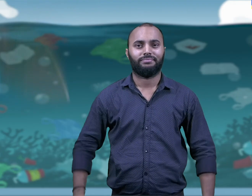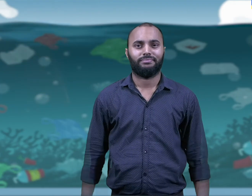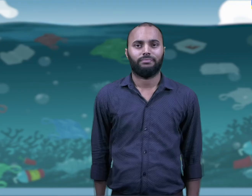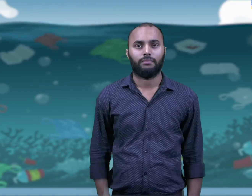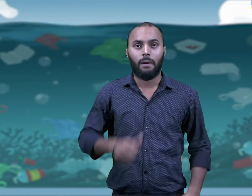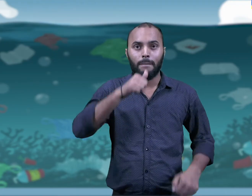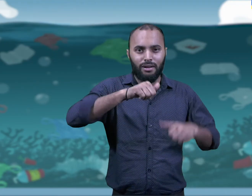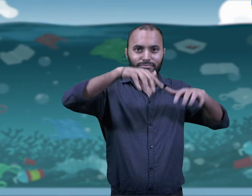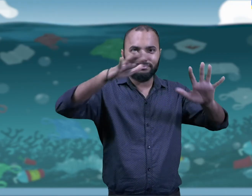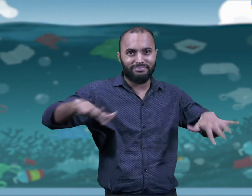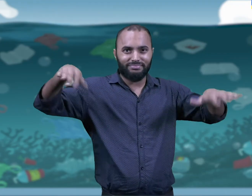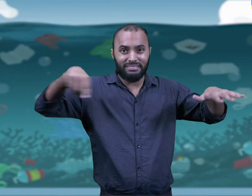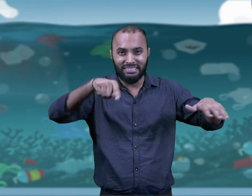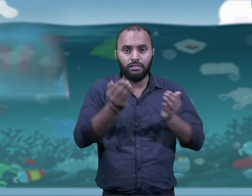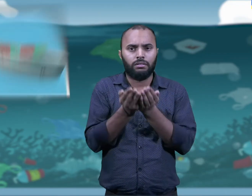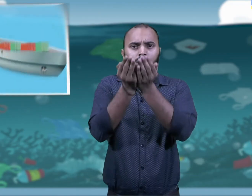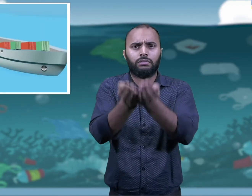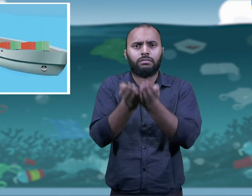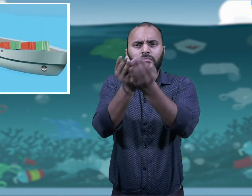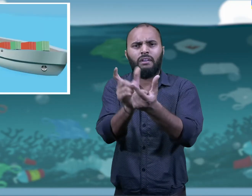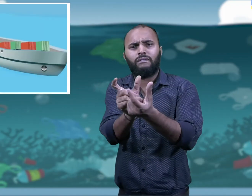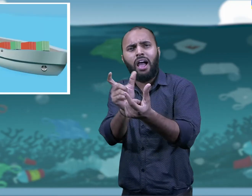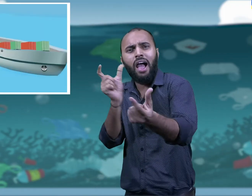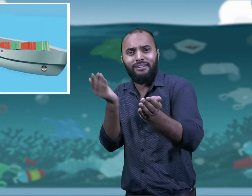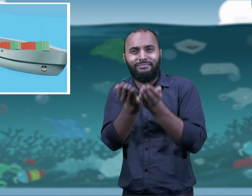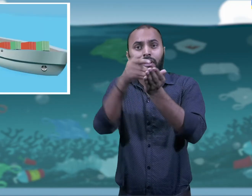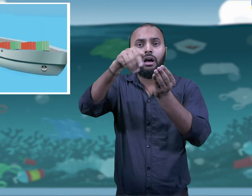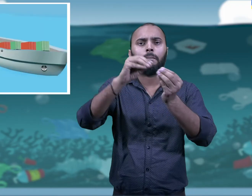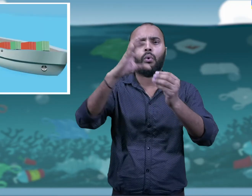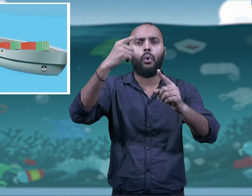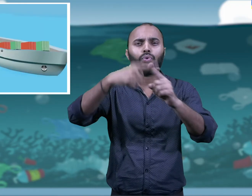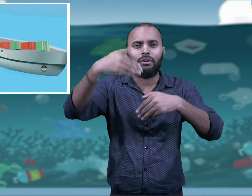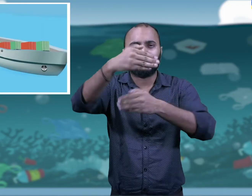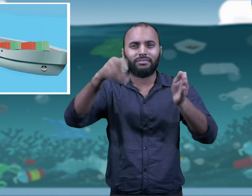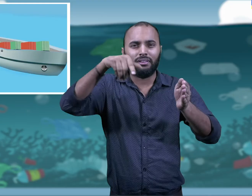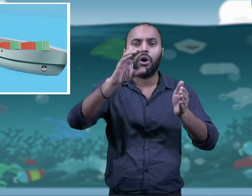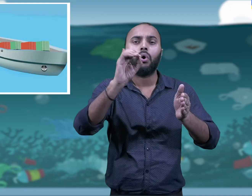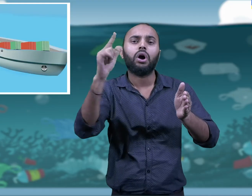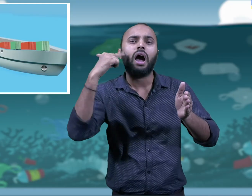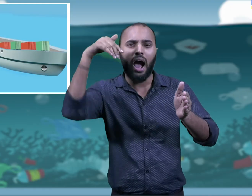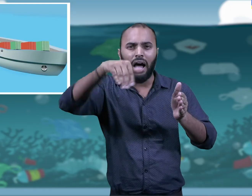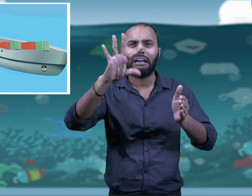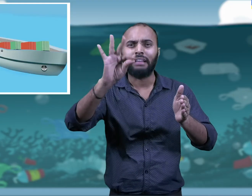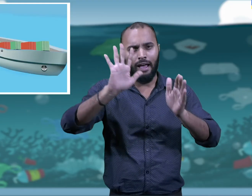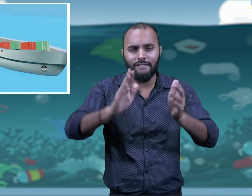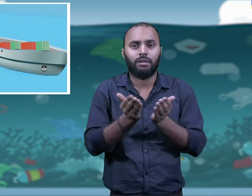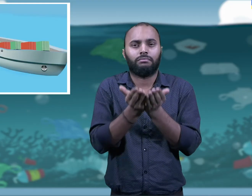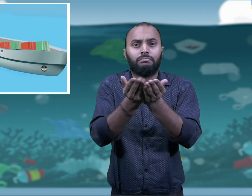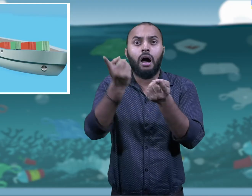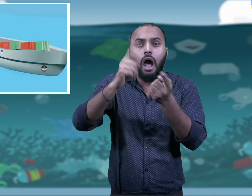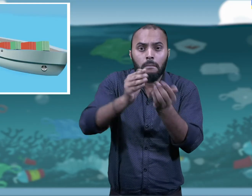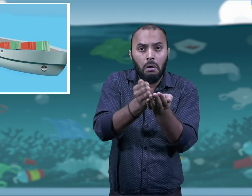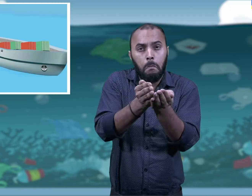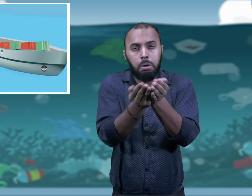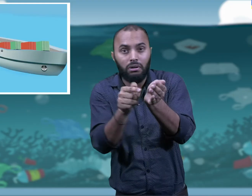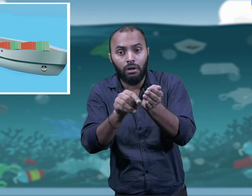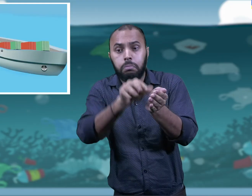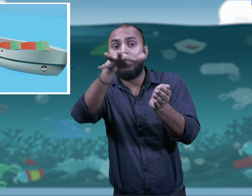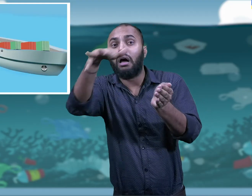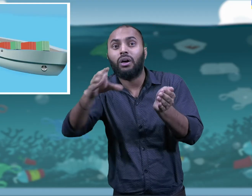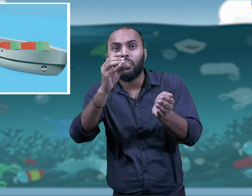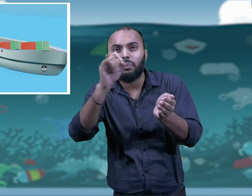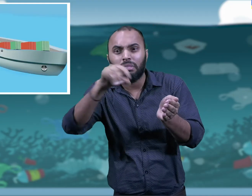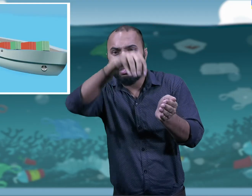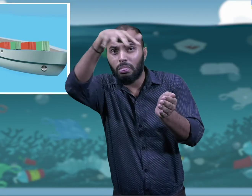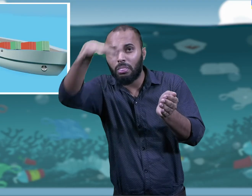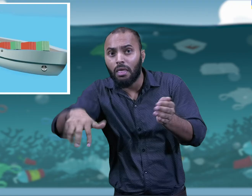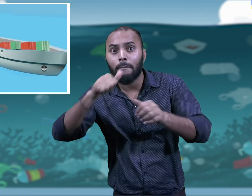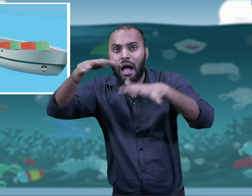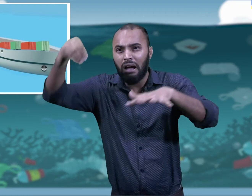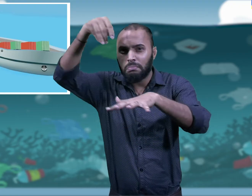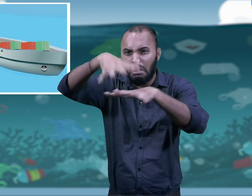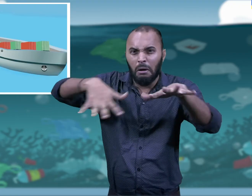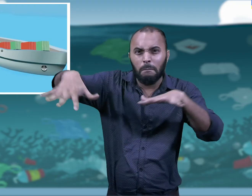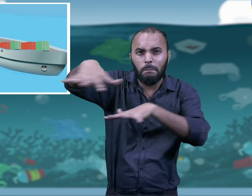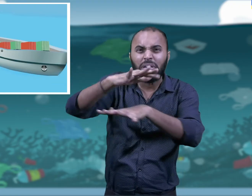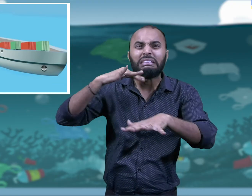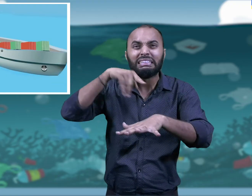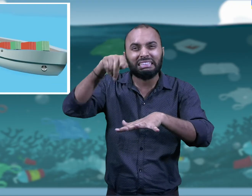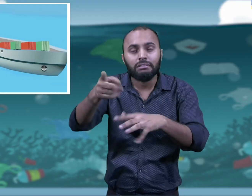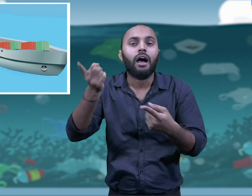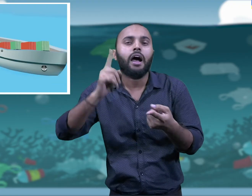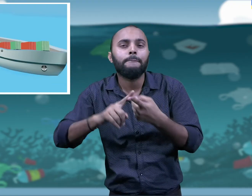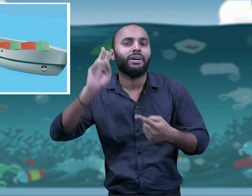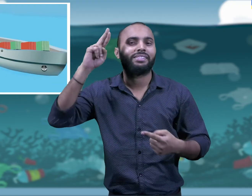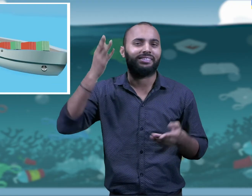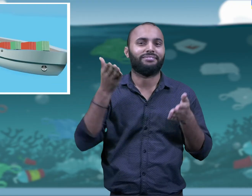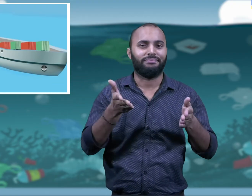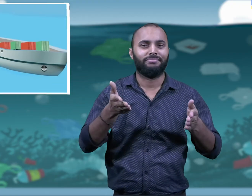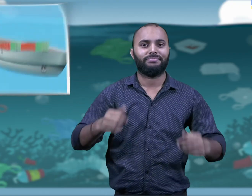5. Accidental spillage of oil carrying ships is a growing cause of water pollution.